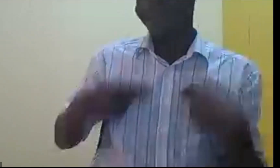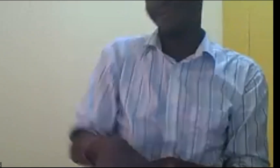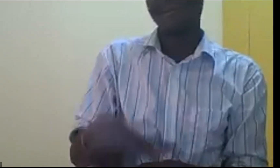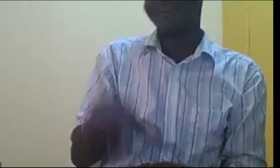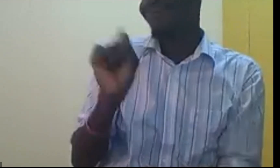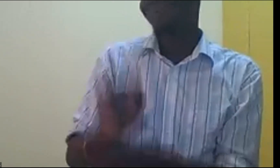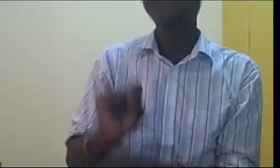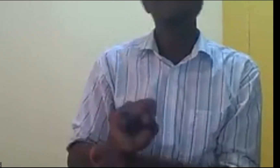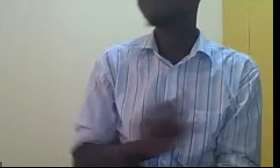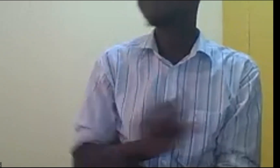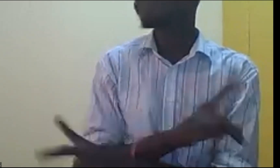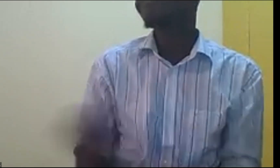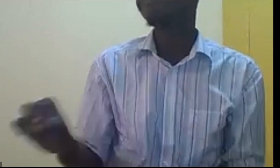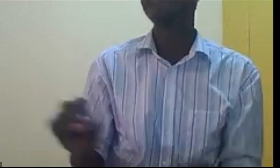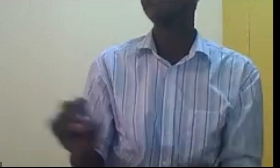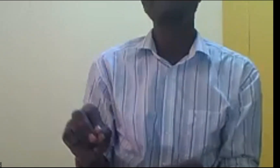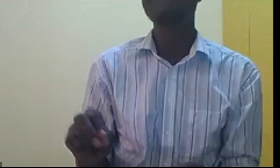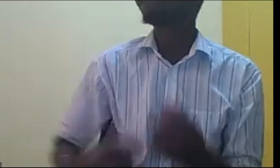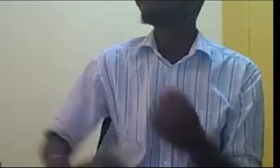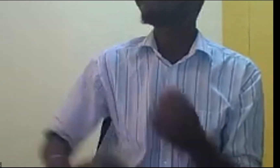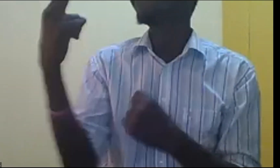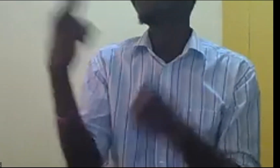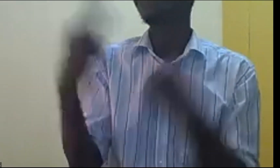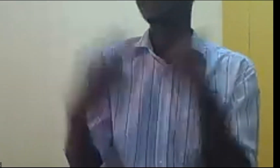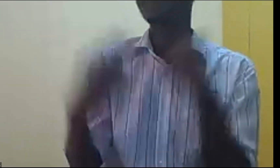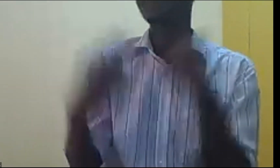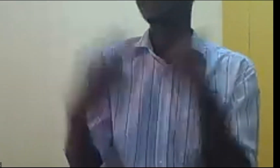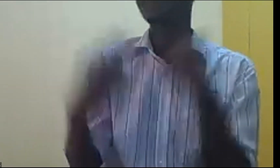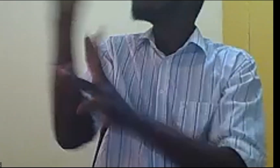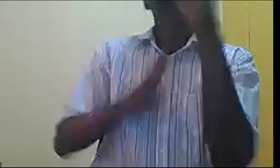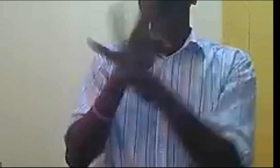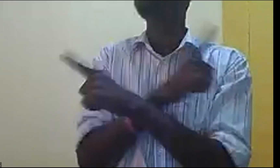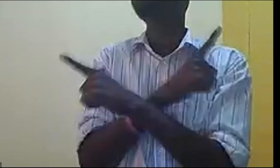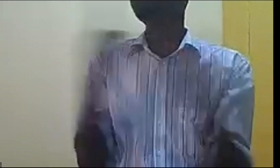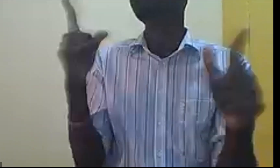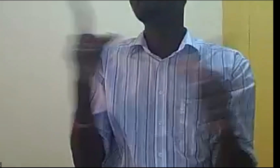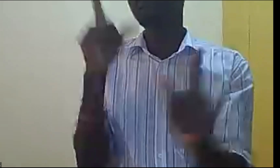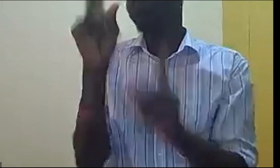cld programs and partnerships. This need to start with the collection of data disaggregated data by disability.